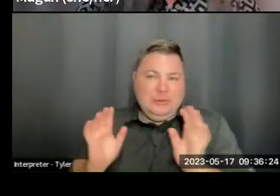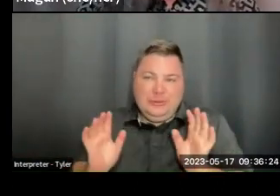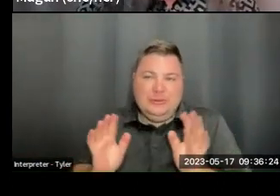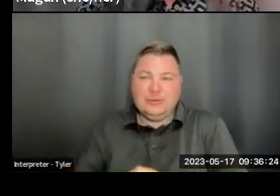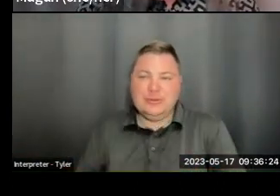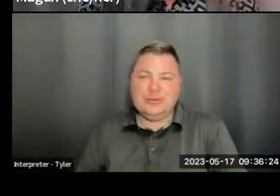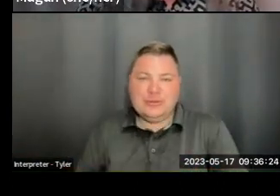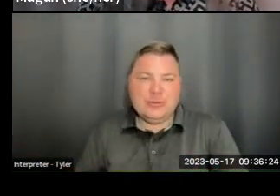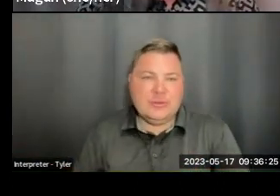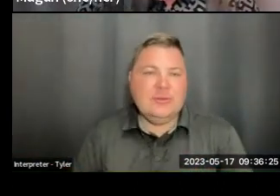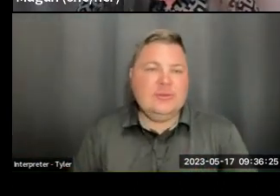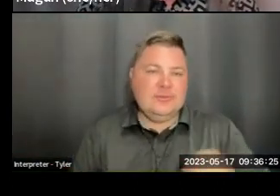That's our job.